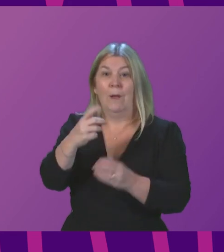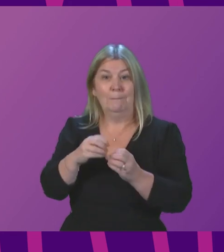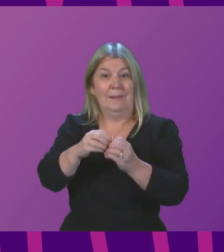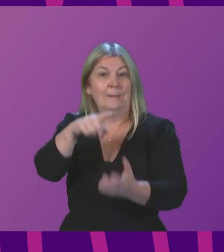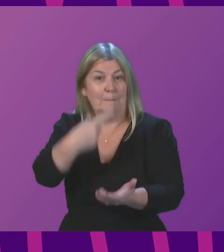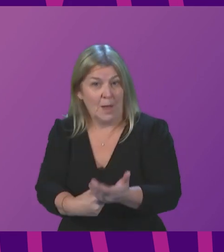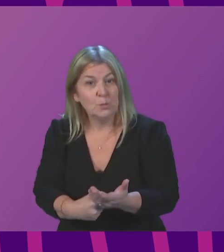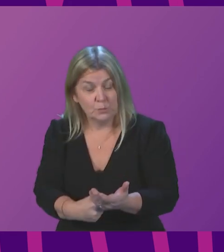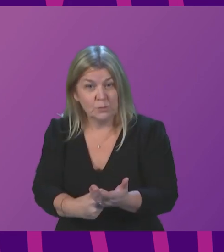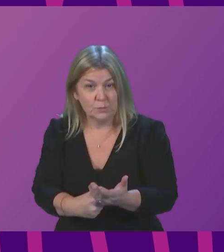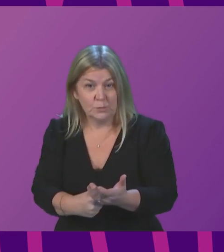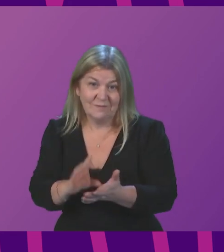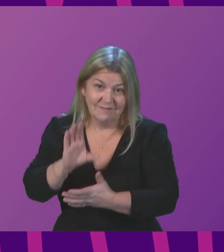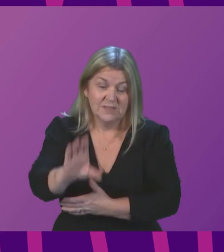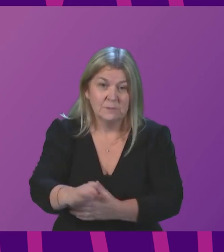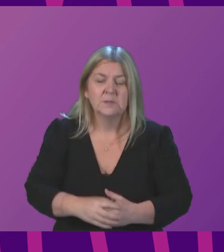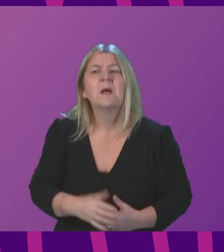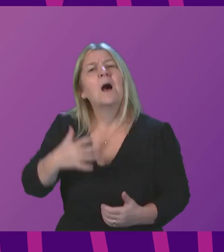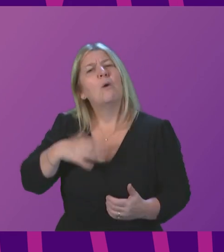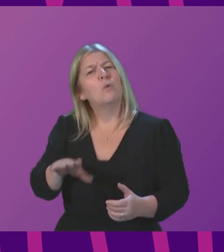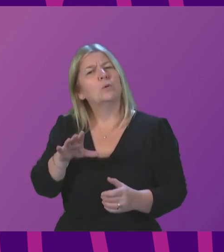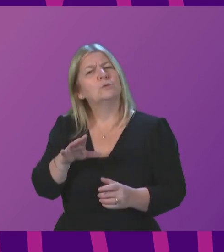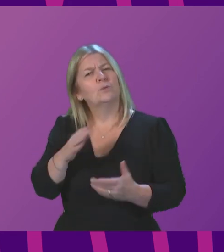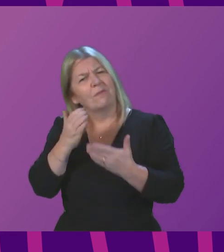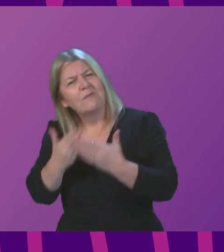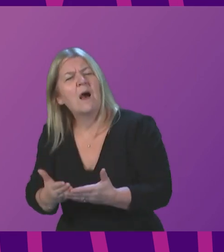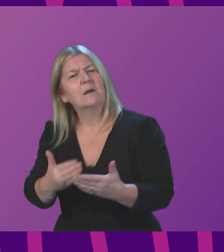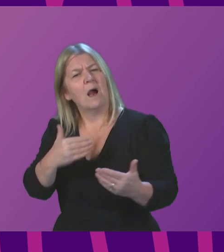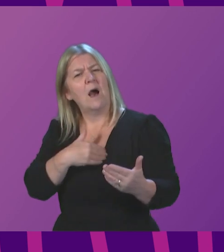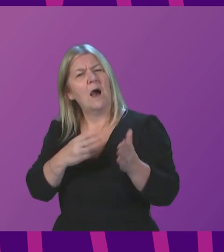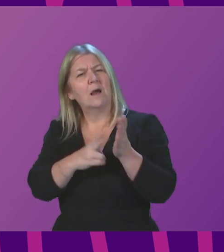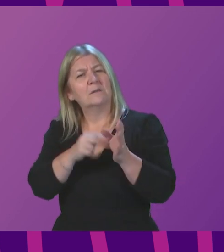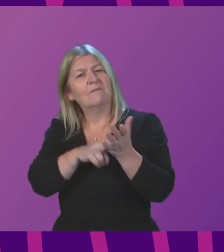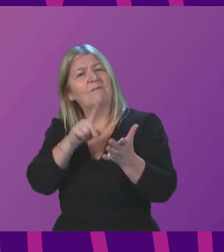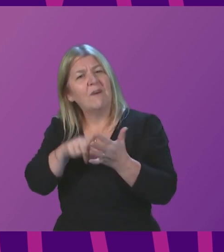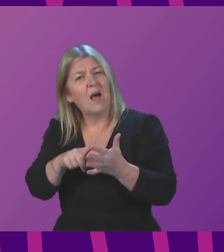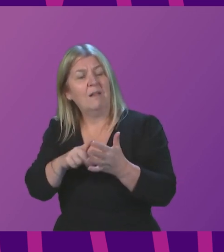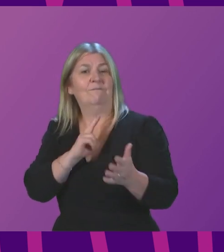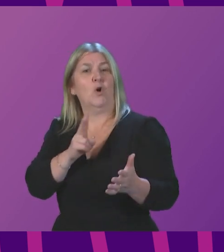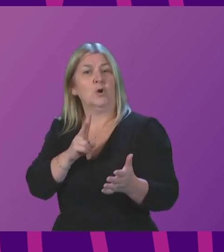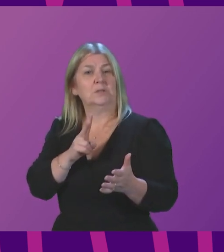I thank Heart Valve Voice for its work and the report that it has produced. We will consider